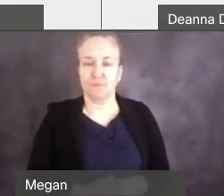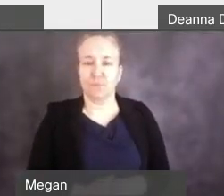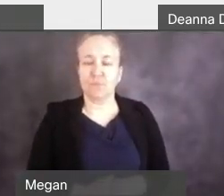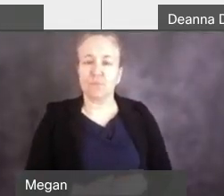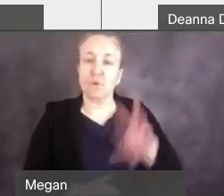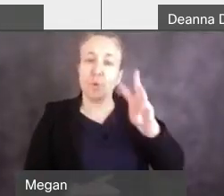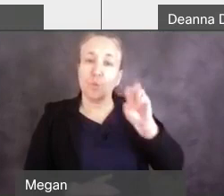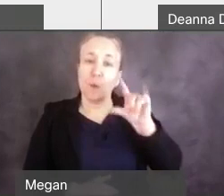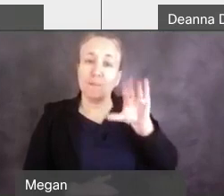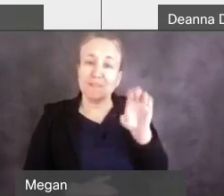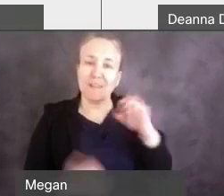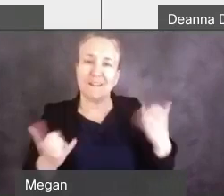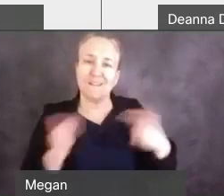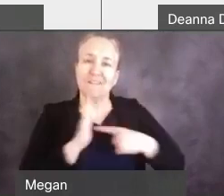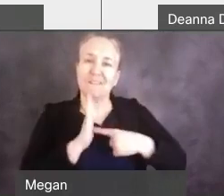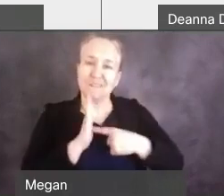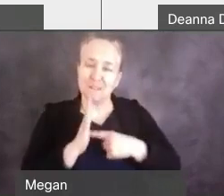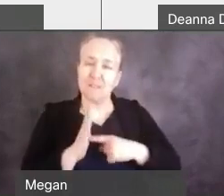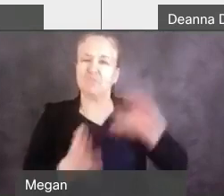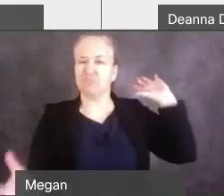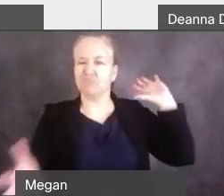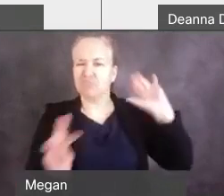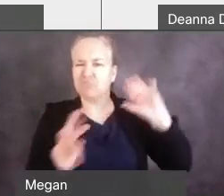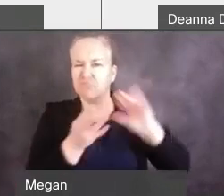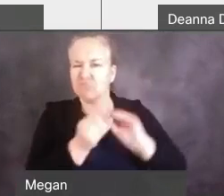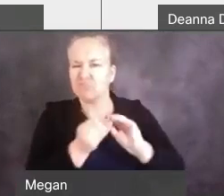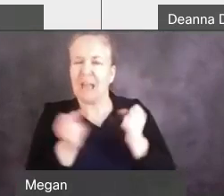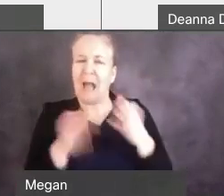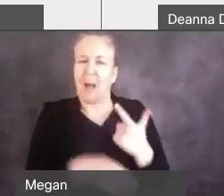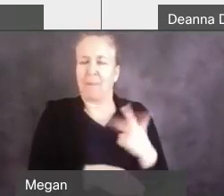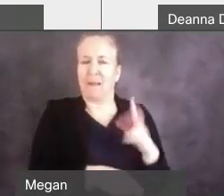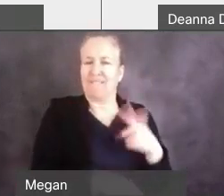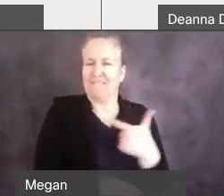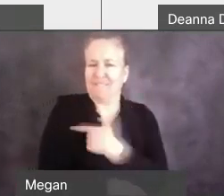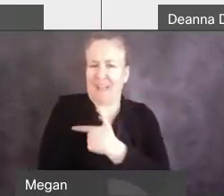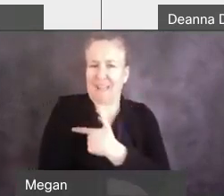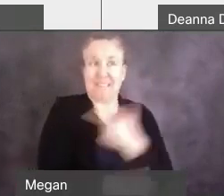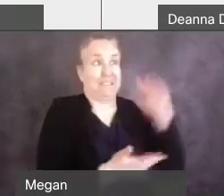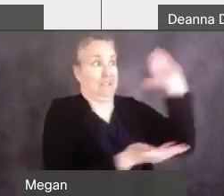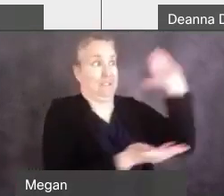now displays a running total of how many doses of vaccine we have received and how many doses